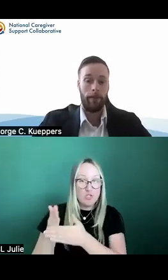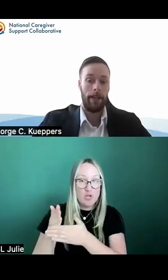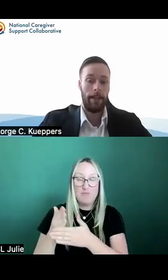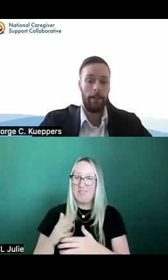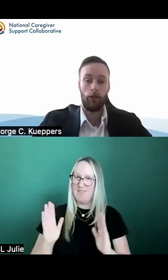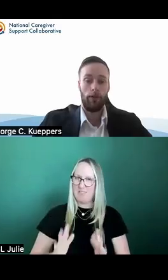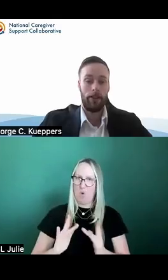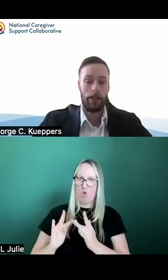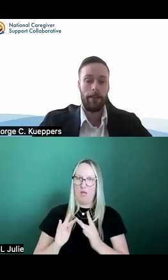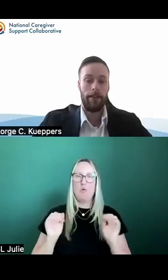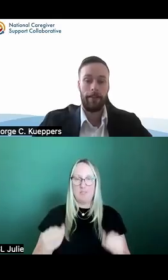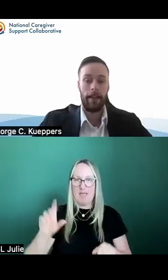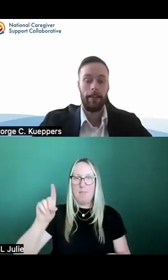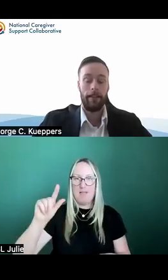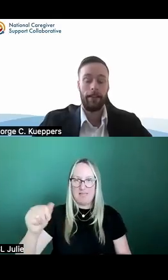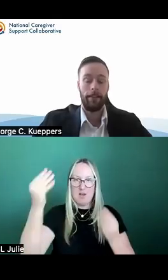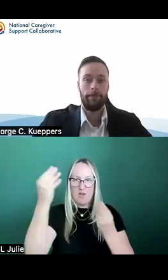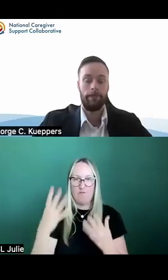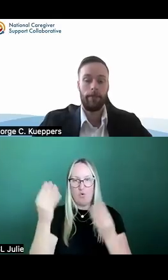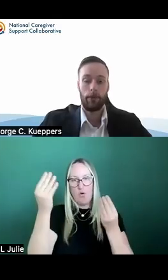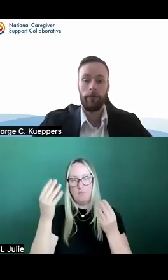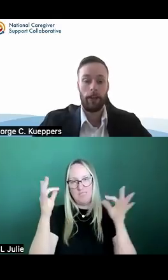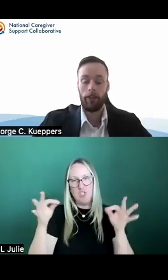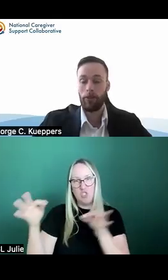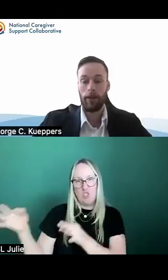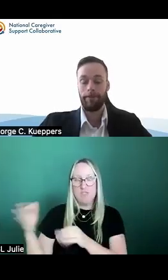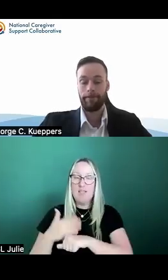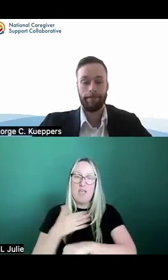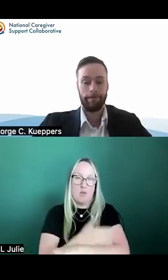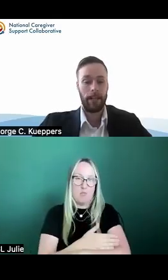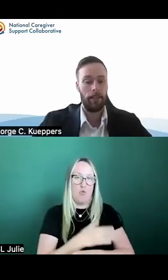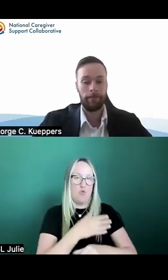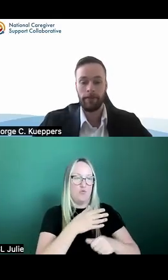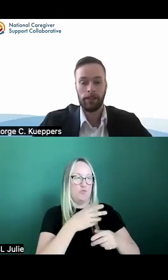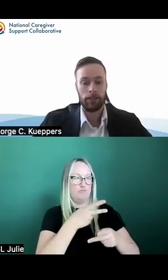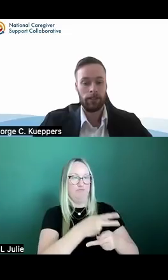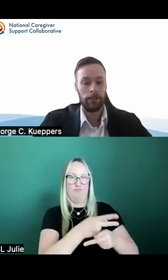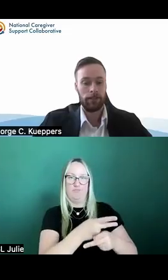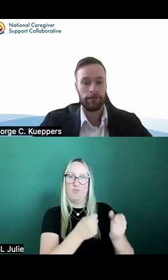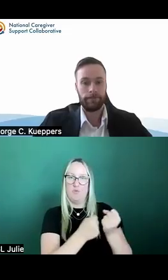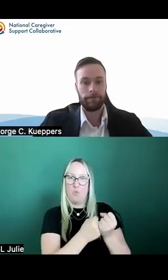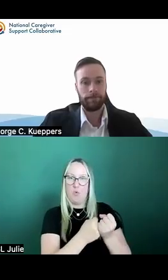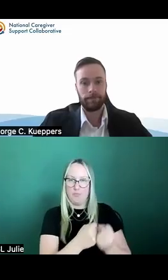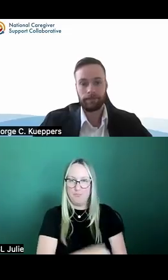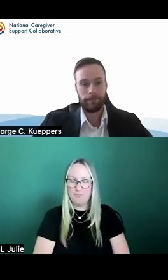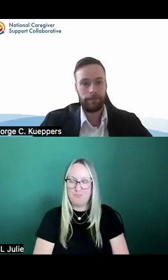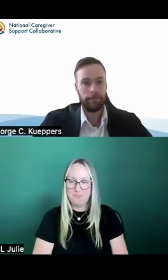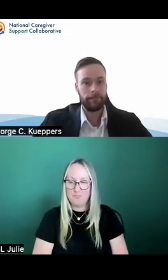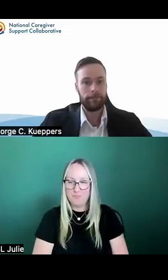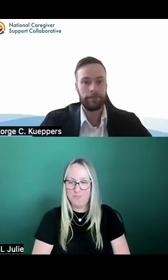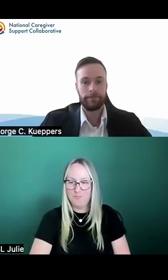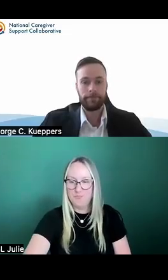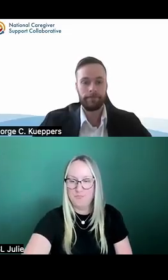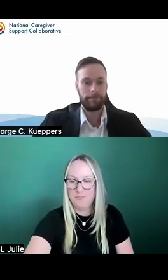can make data informed decisions and improve caregiver support. Thank you.